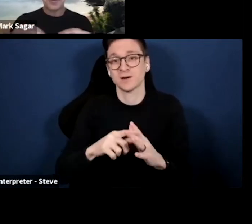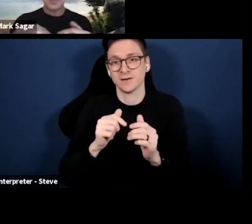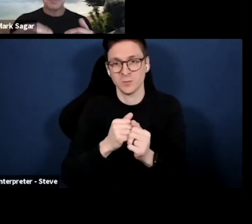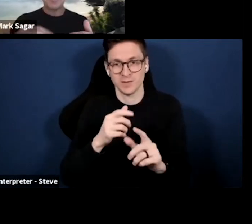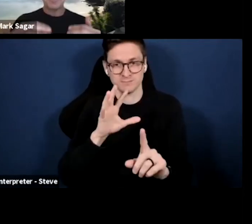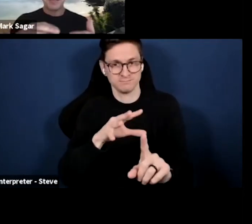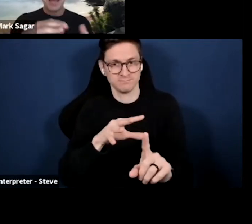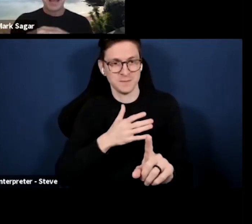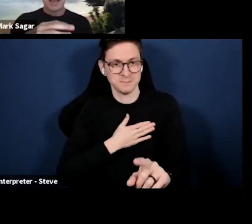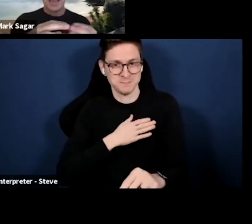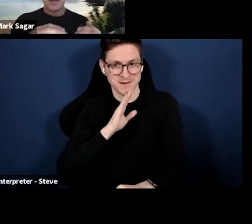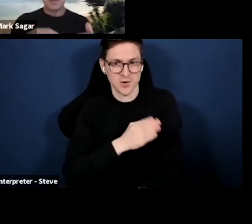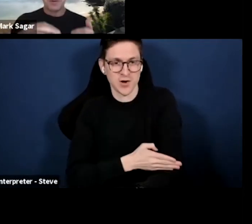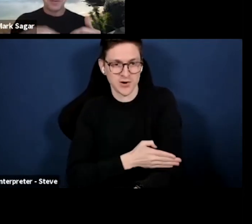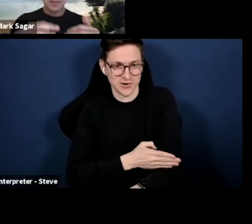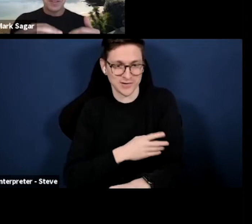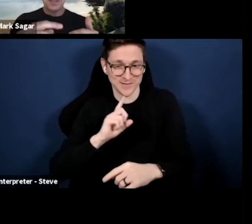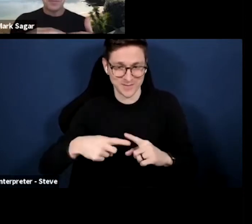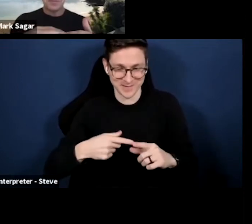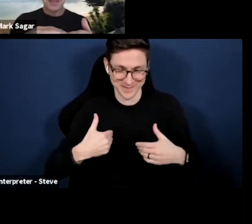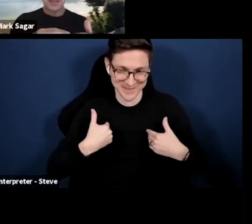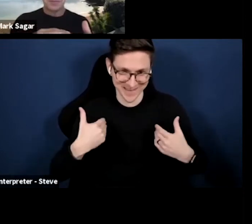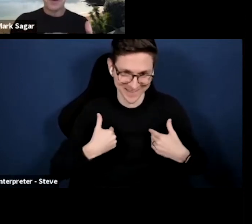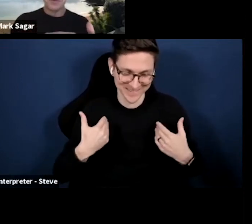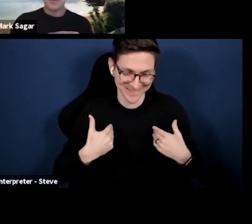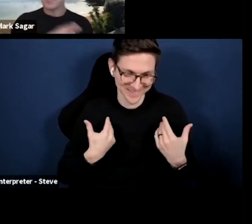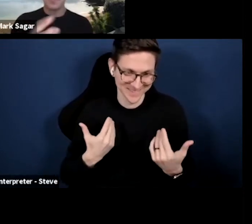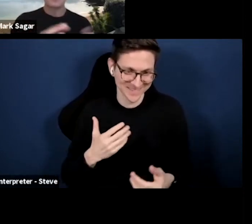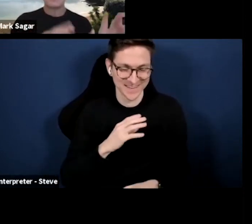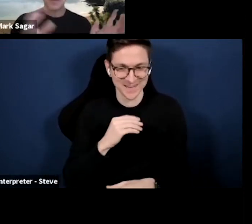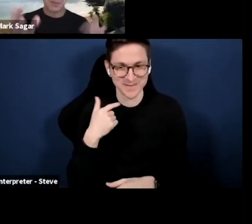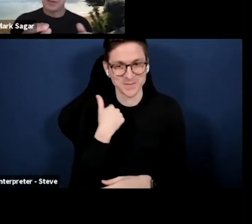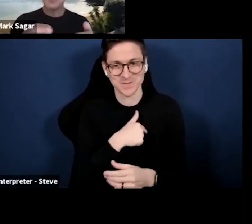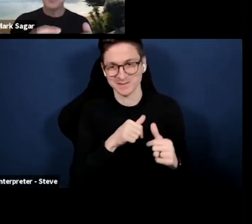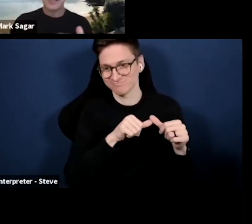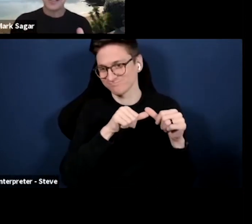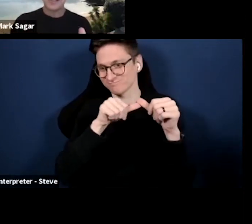she was very young and we've continued making models for up to about two years